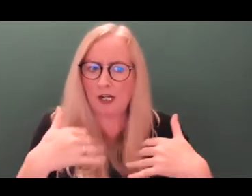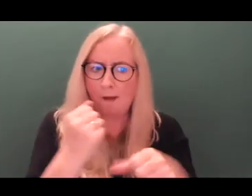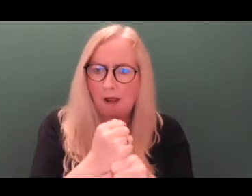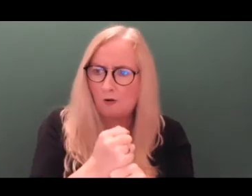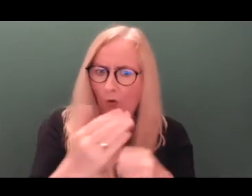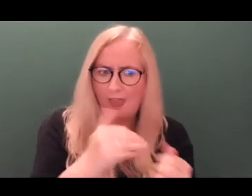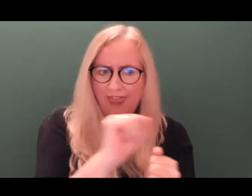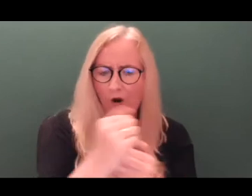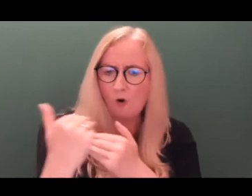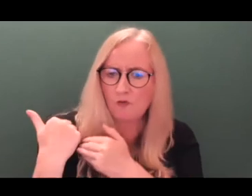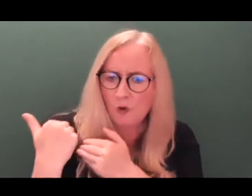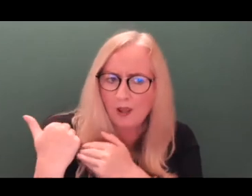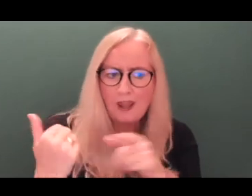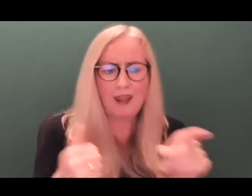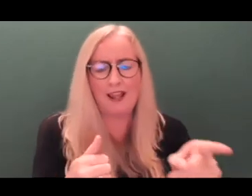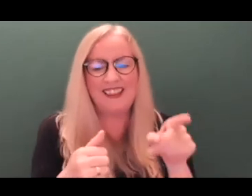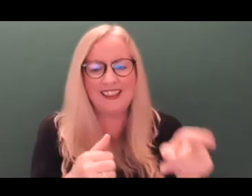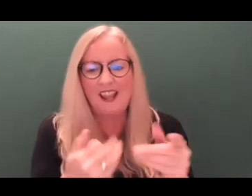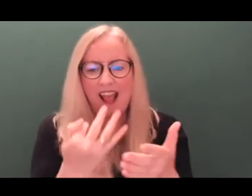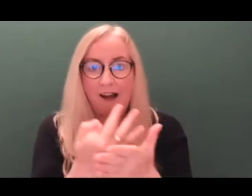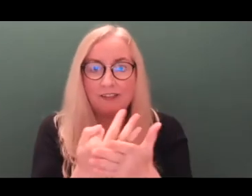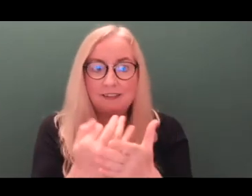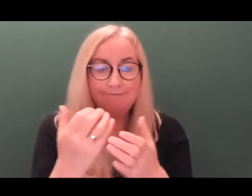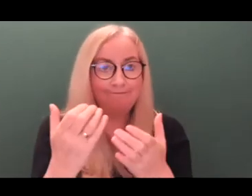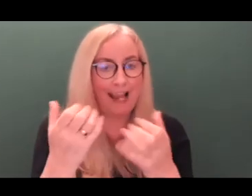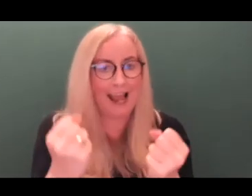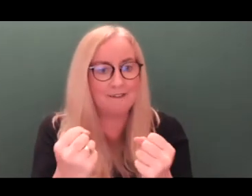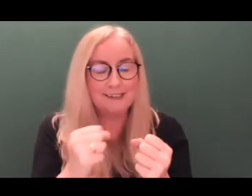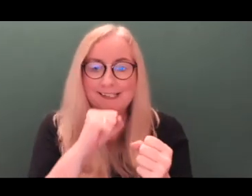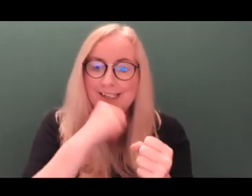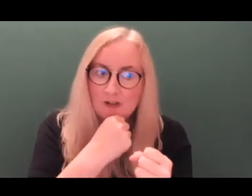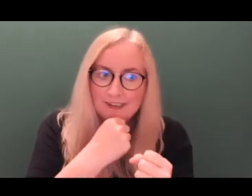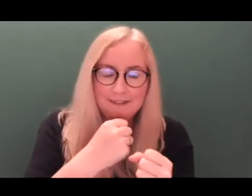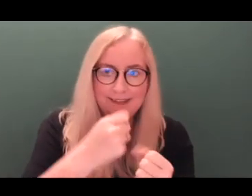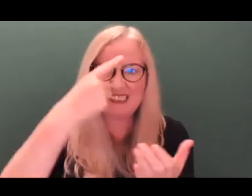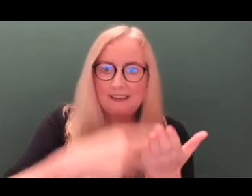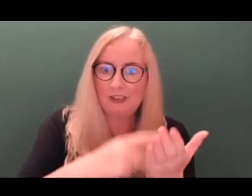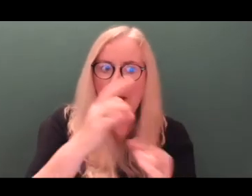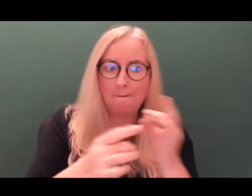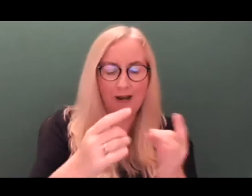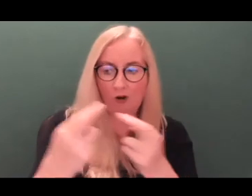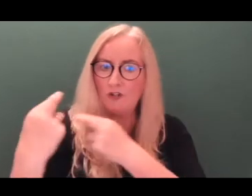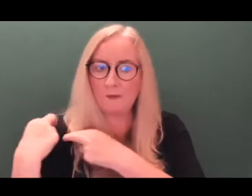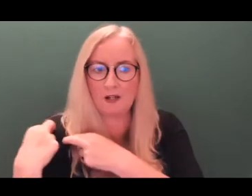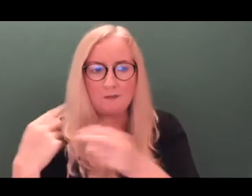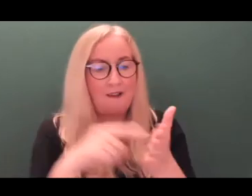often having carried quite serious caring and decision making responsibilities for many years,